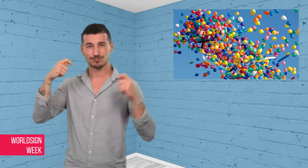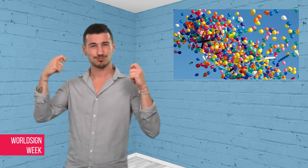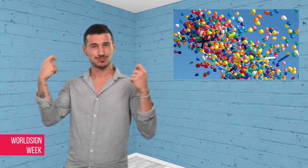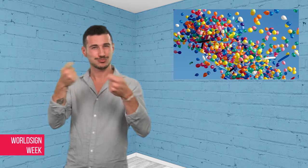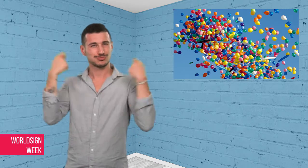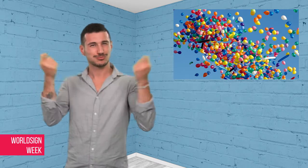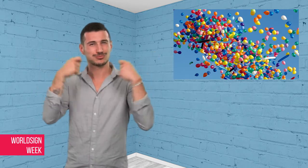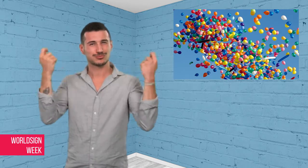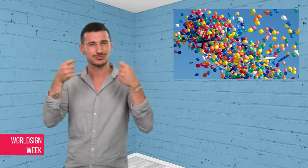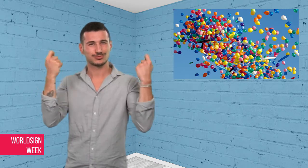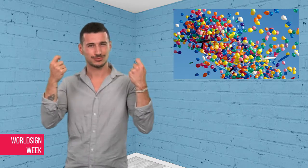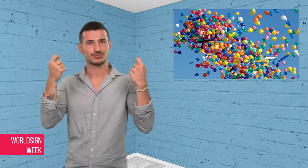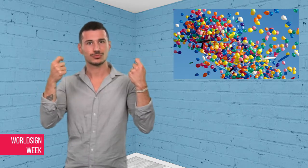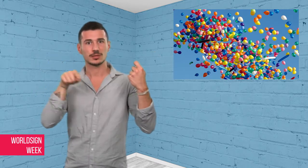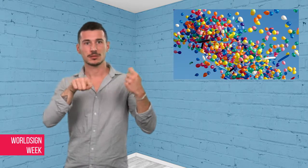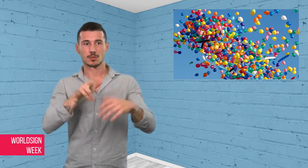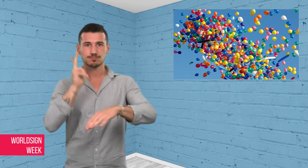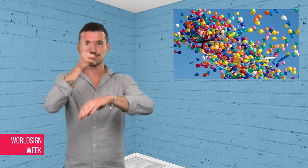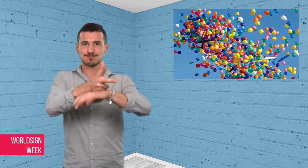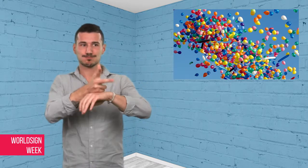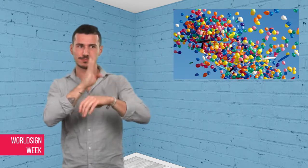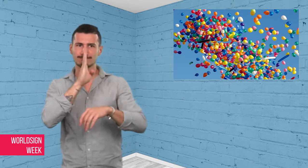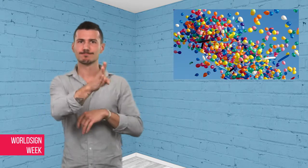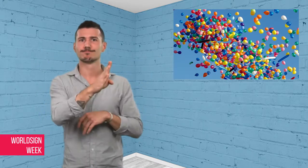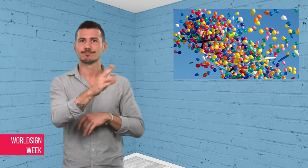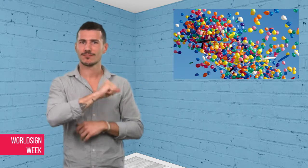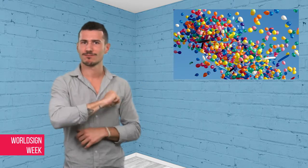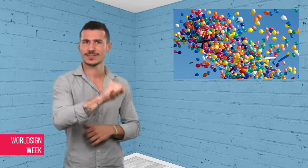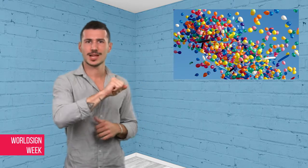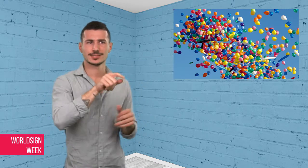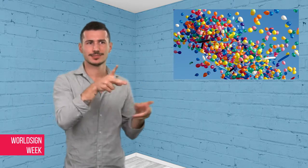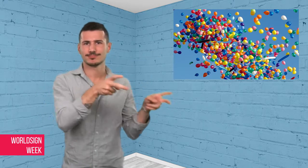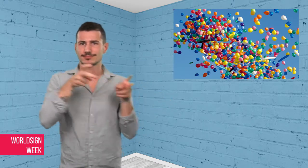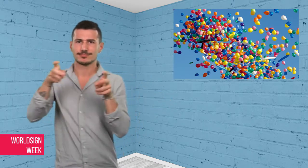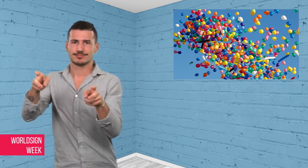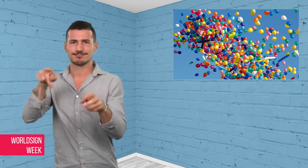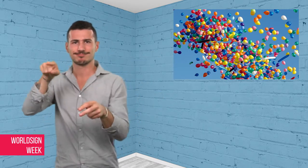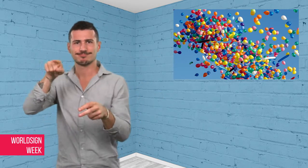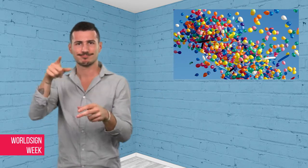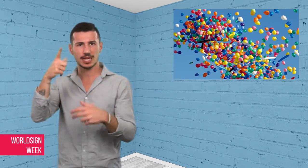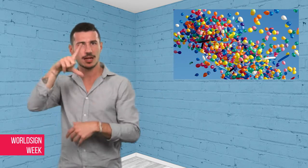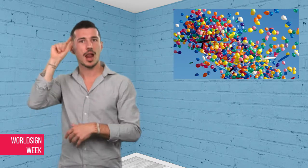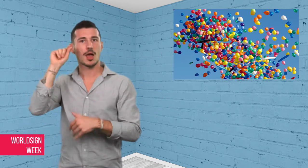Her live-streamed ceremony, shown on Gallaudet’s website, will